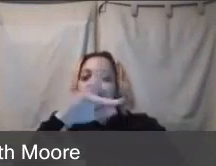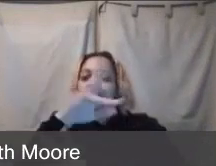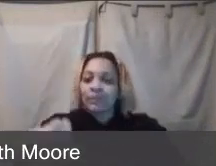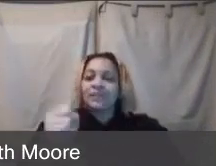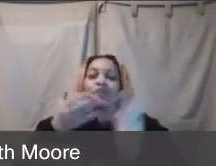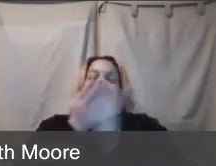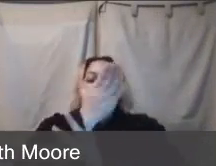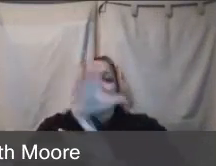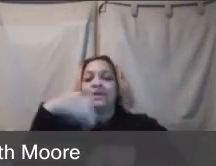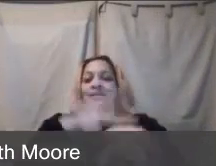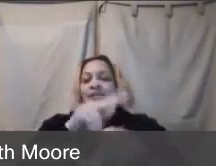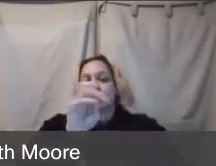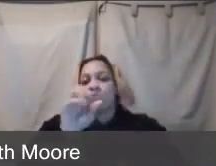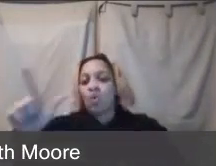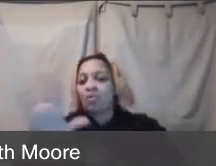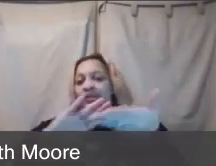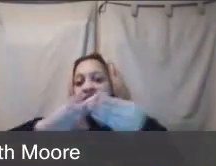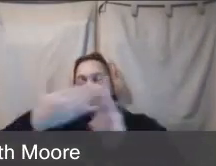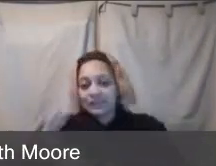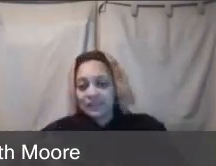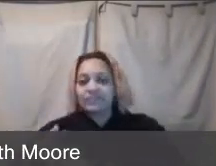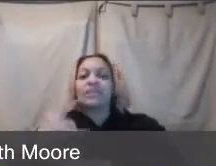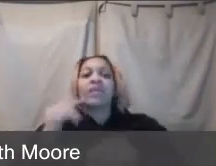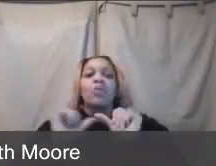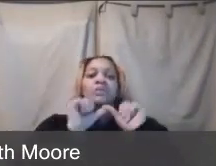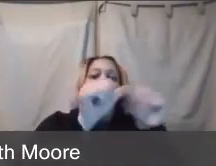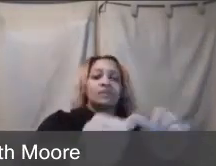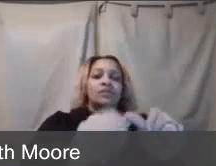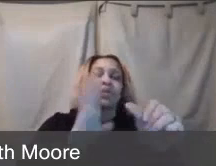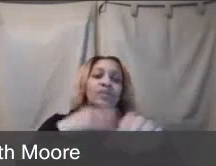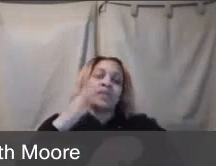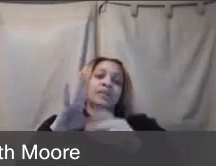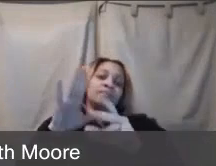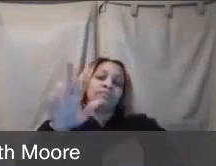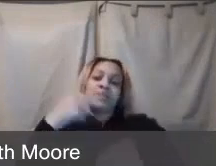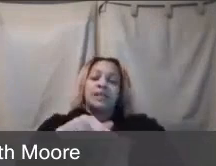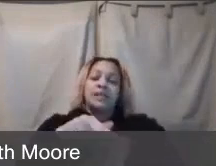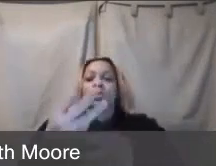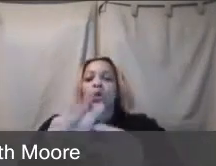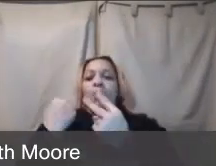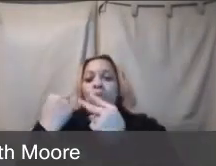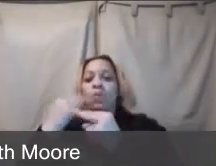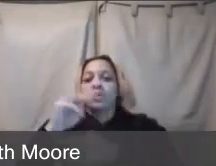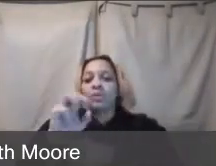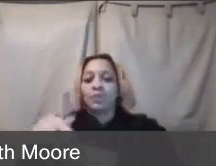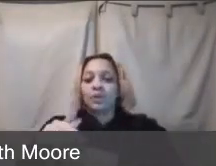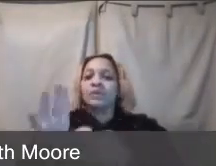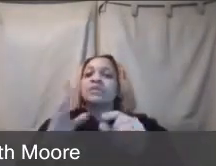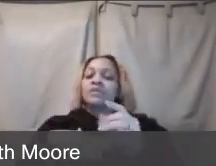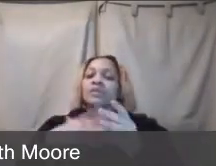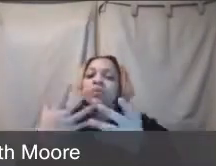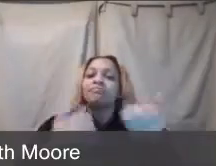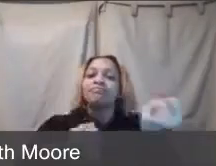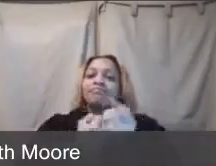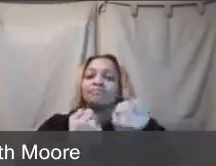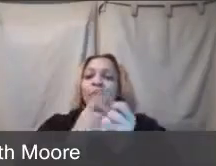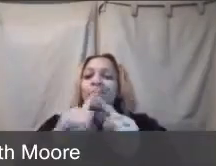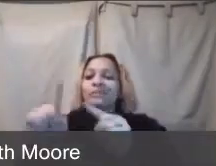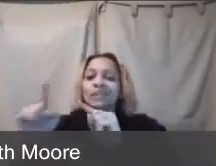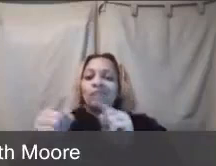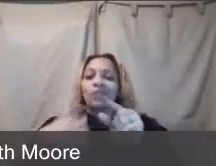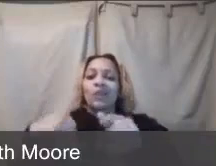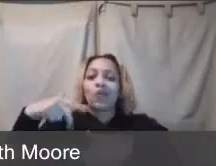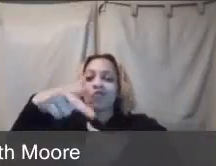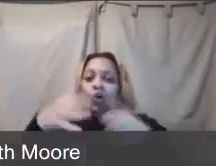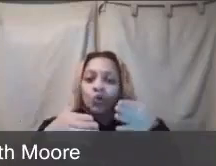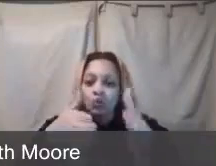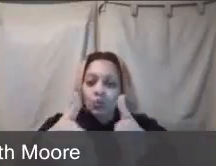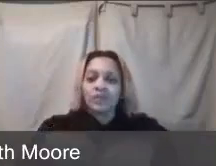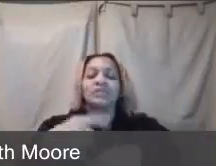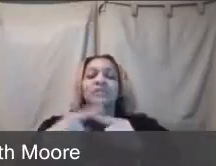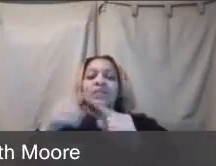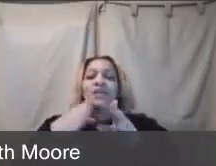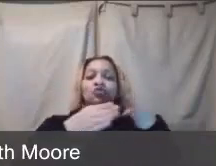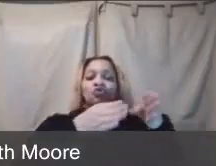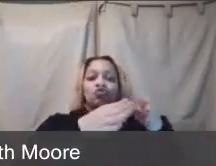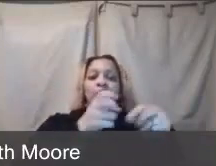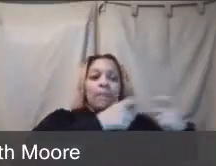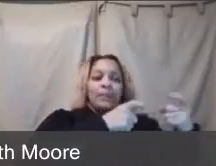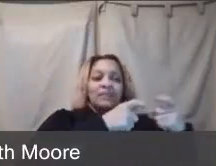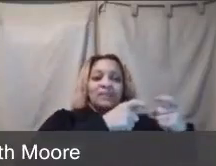So, it's also a continuation of what the National Mall memorial parks have done with regard to other crosswalks and other safety concerns on some of the other streets that we manage, particularly Constitution Avenue.